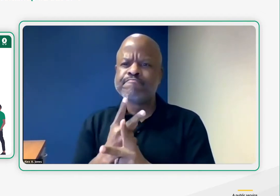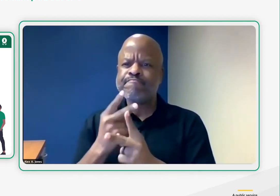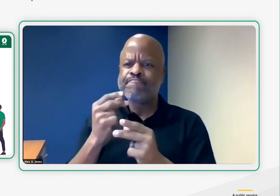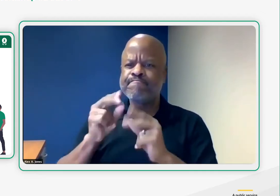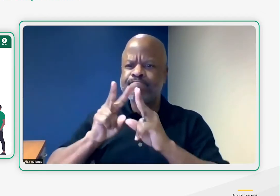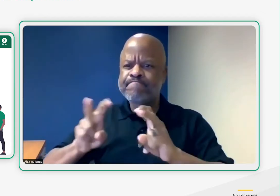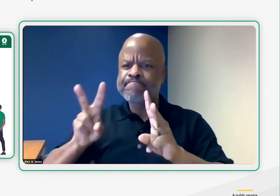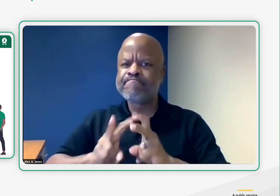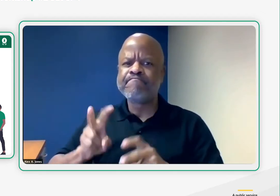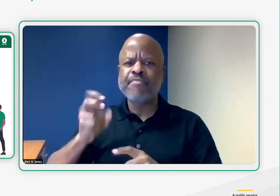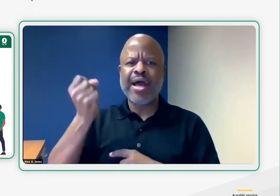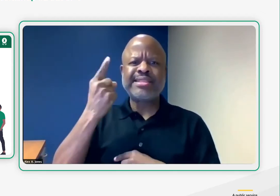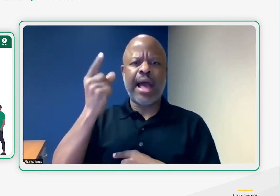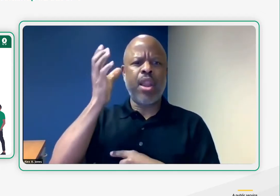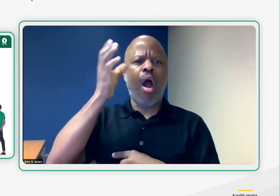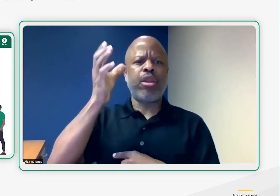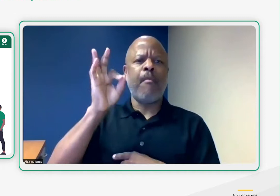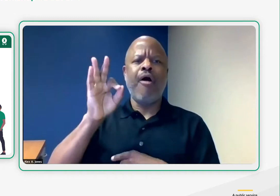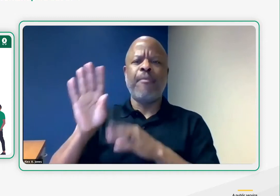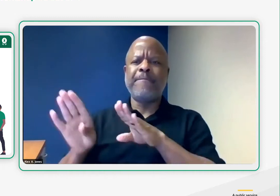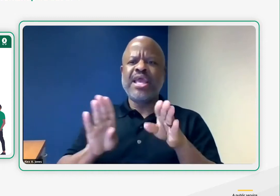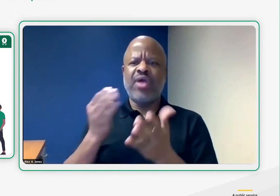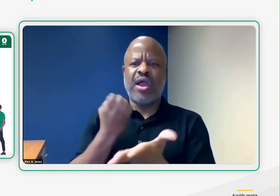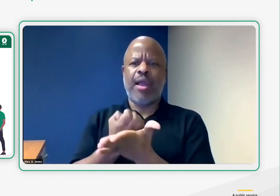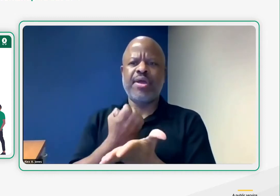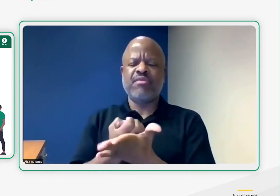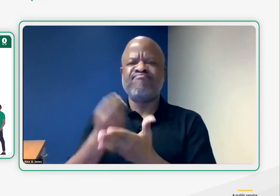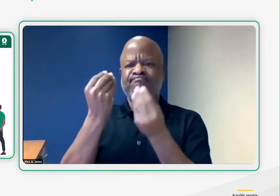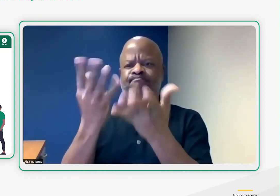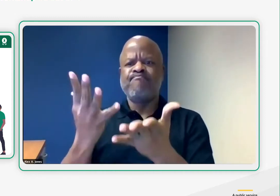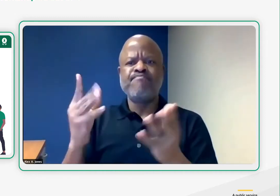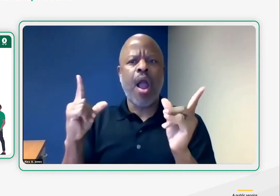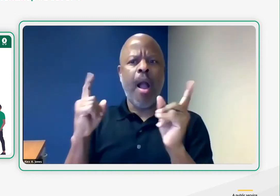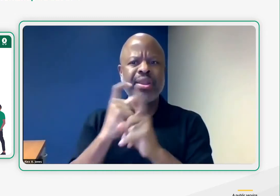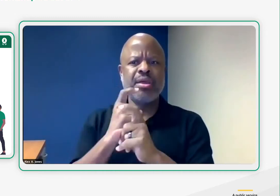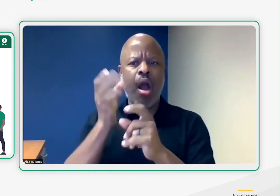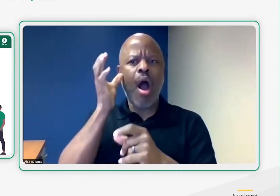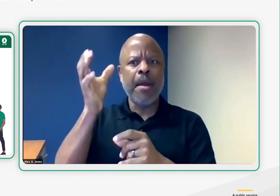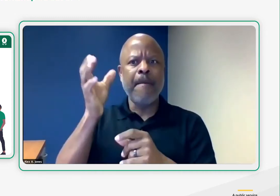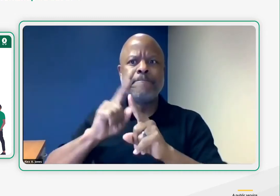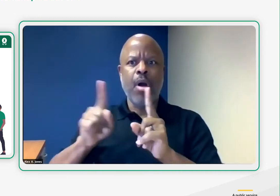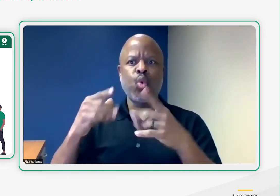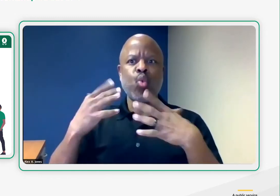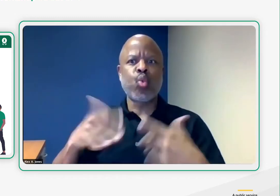We will be examining and analyzing our concept and our understanding of behavioral economics.